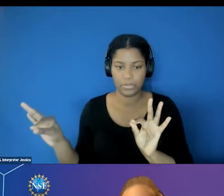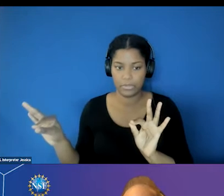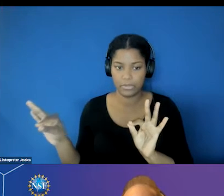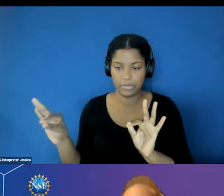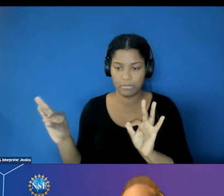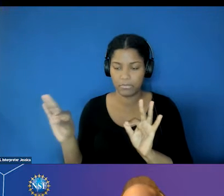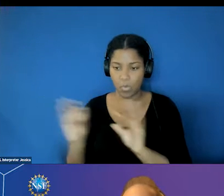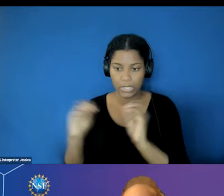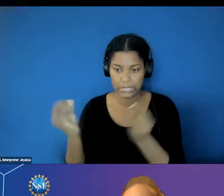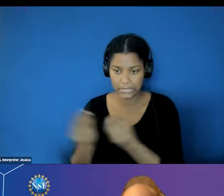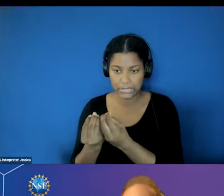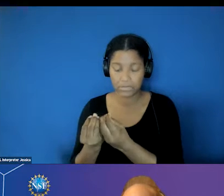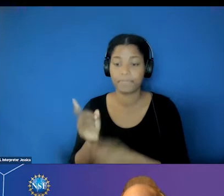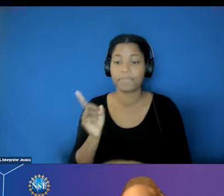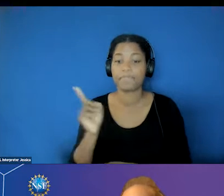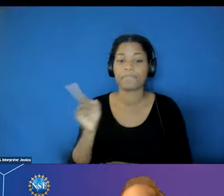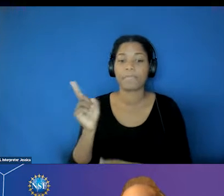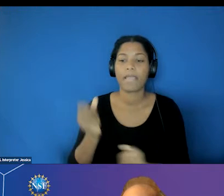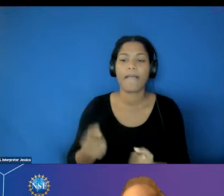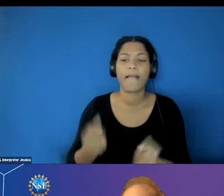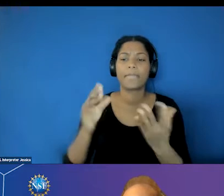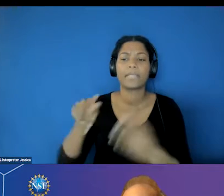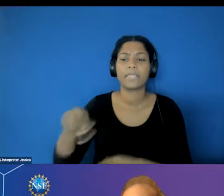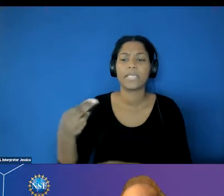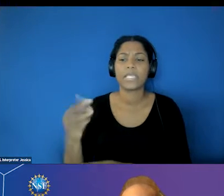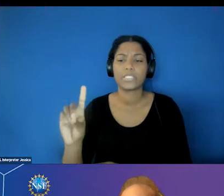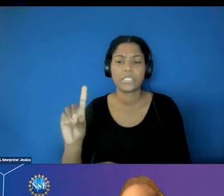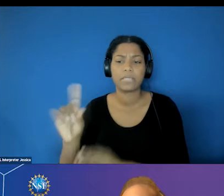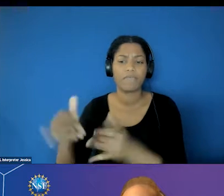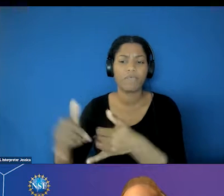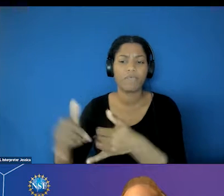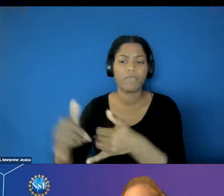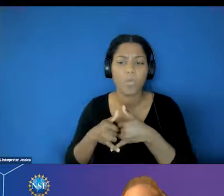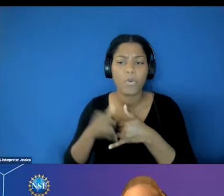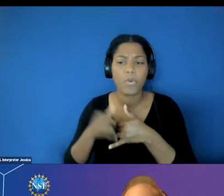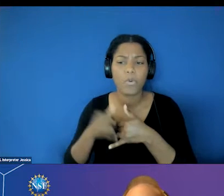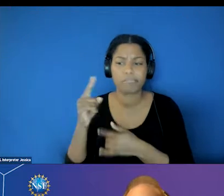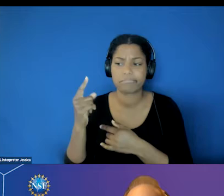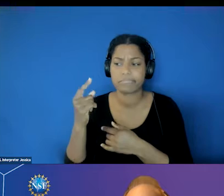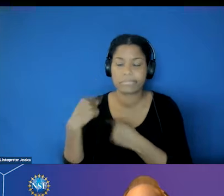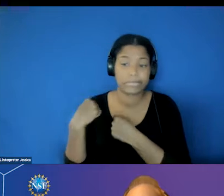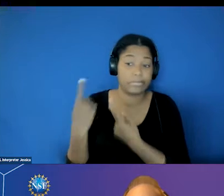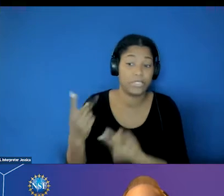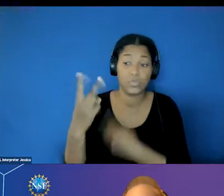And they are based on the number PhDs that are awarded in the previous two years. So,